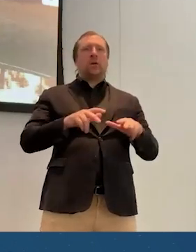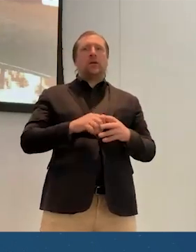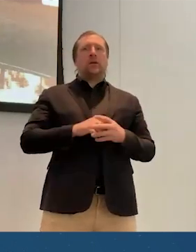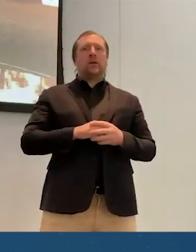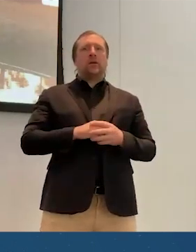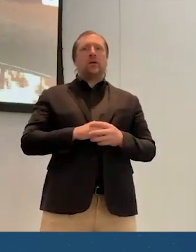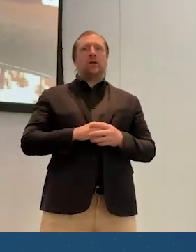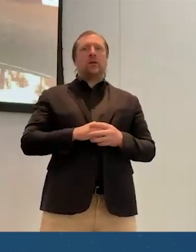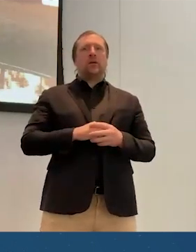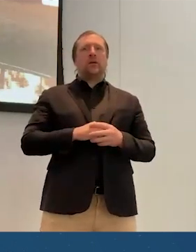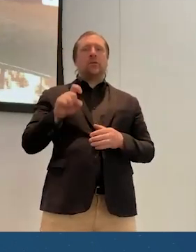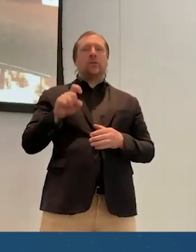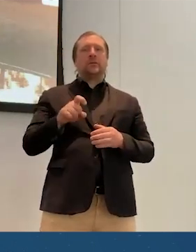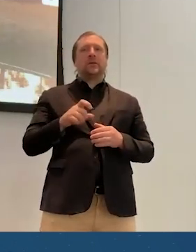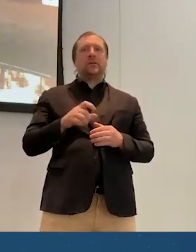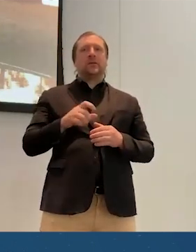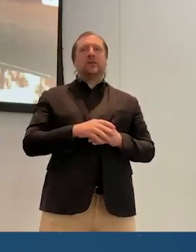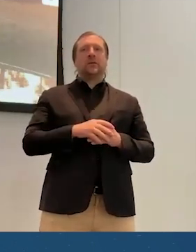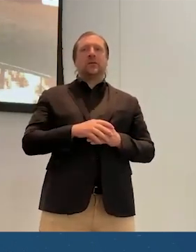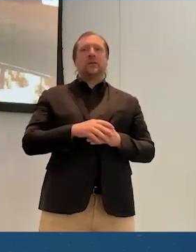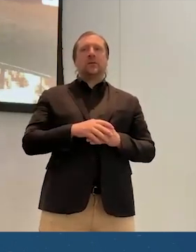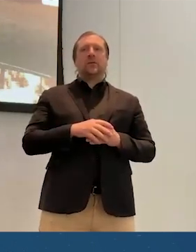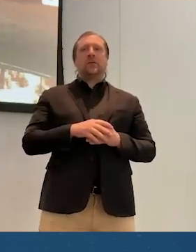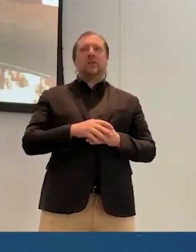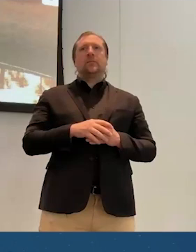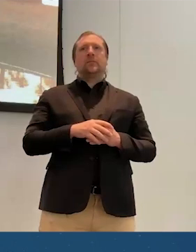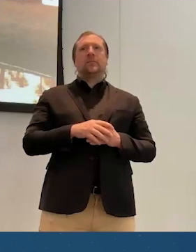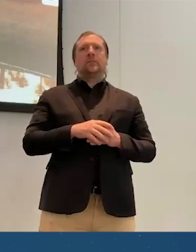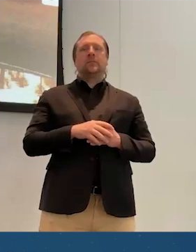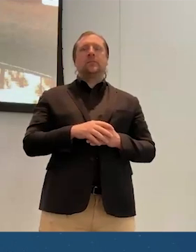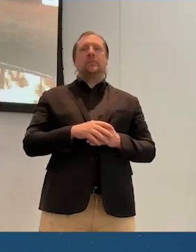in auditory and visual cues that I experienced